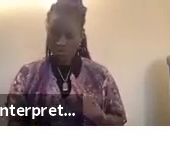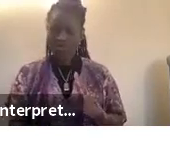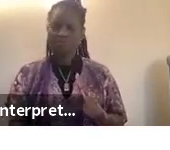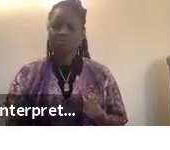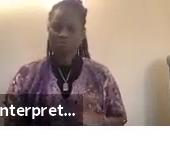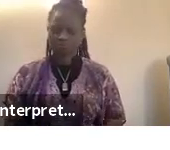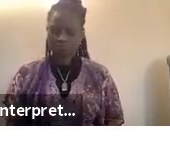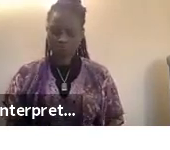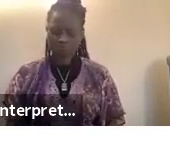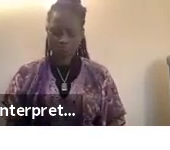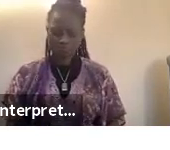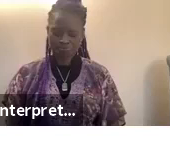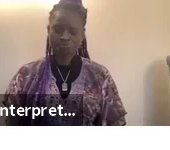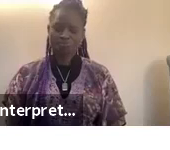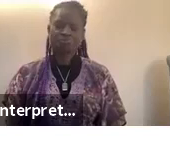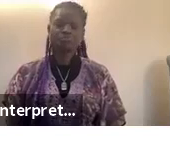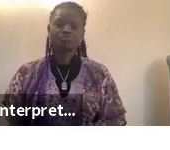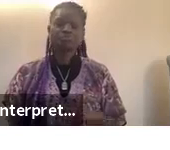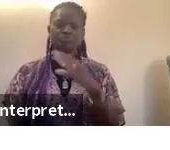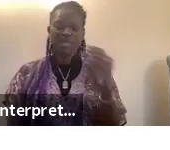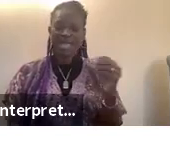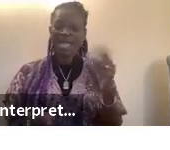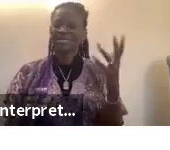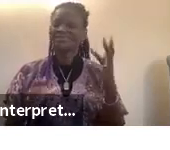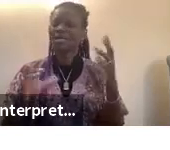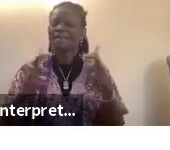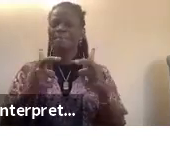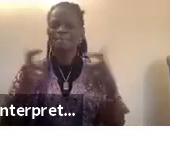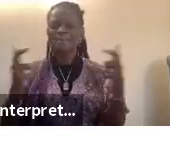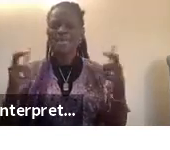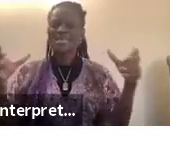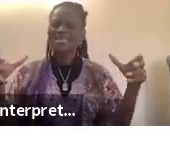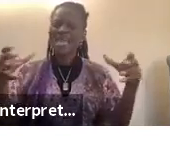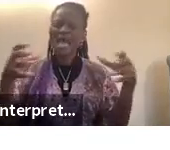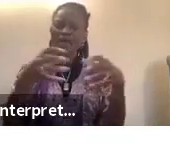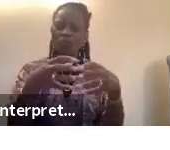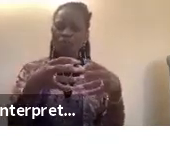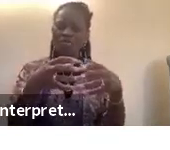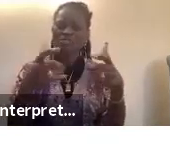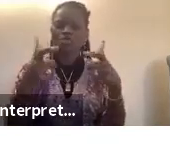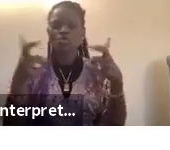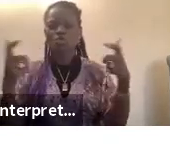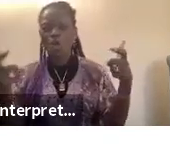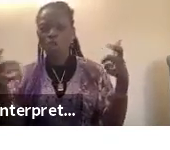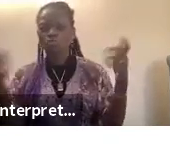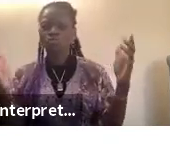followed by gatherings large and small as well as workplace transmission.